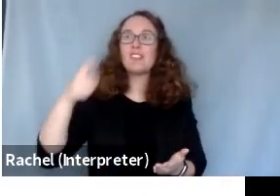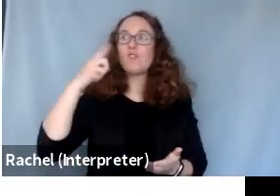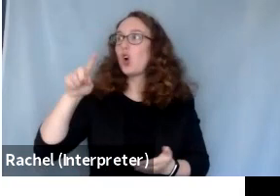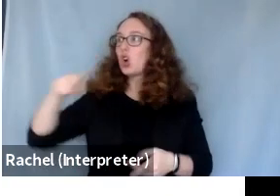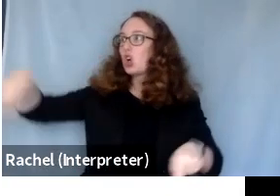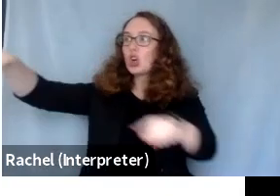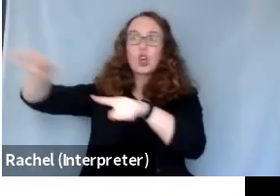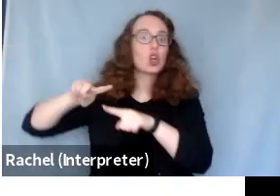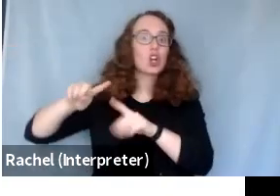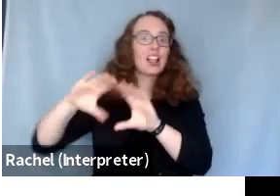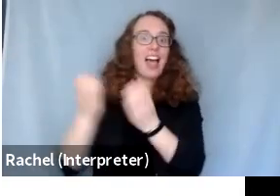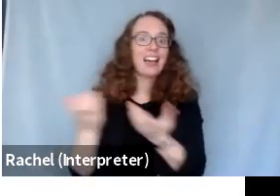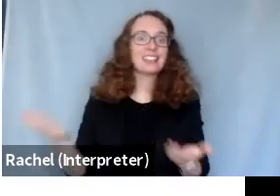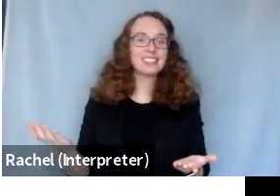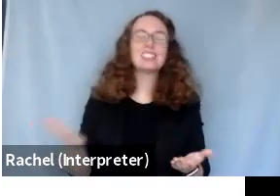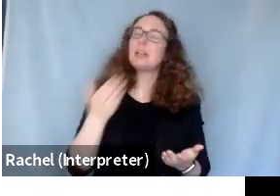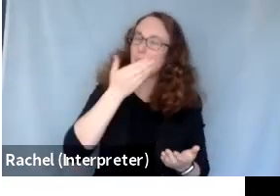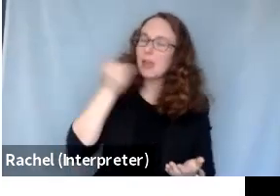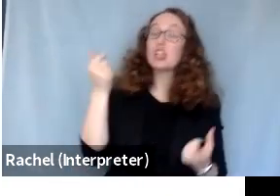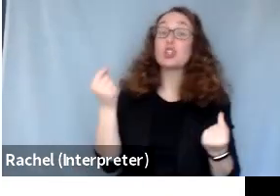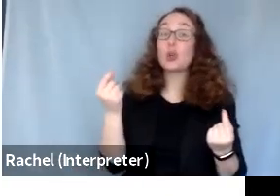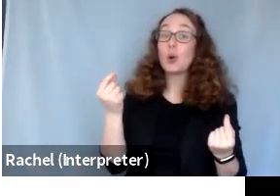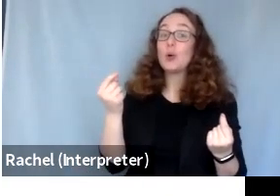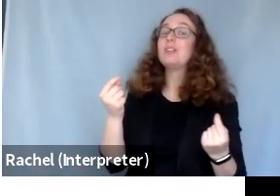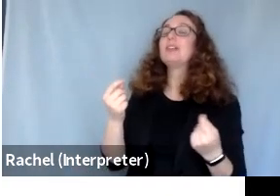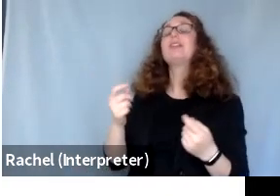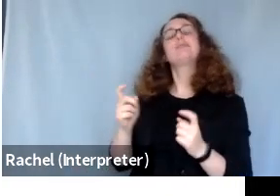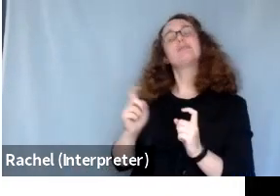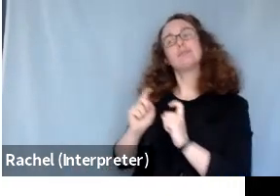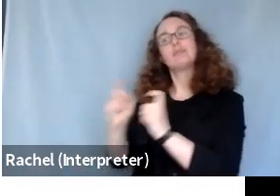returning your books that you're done with.